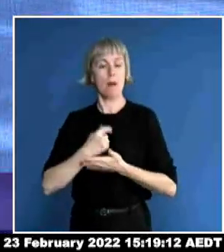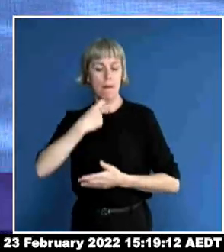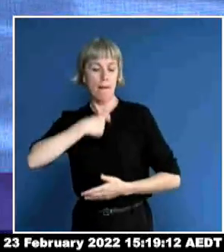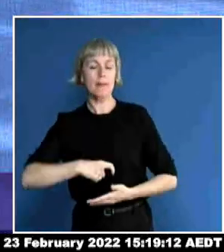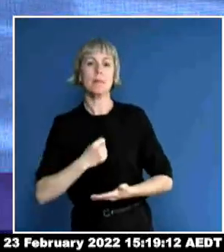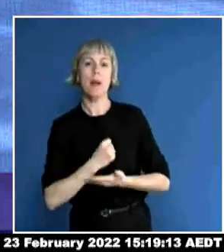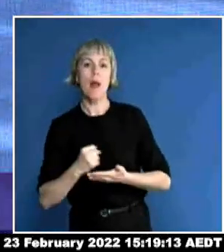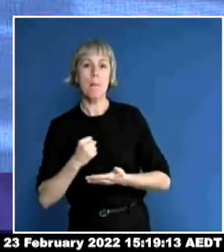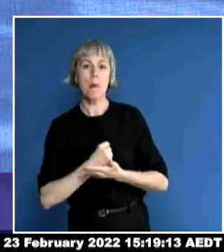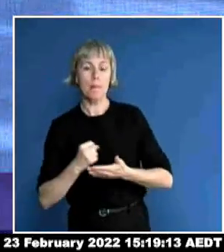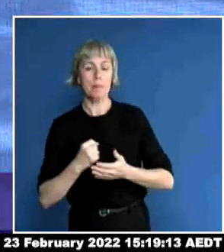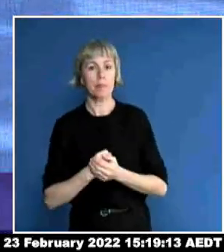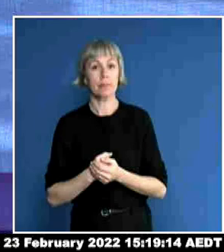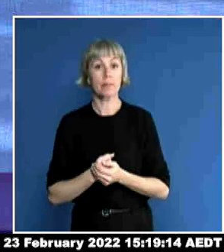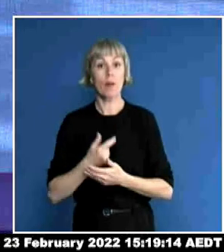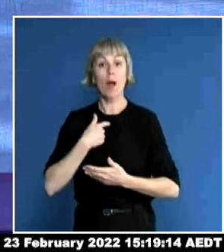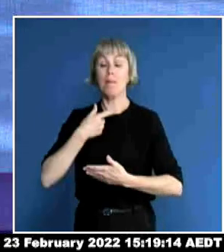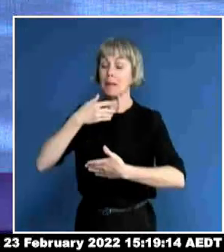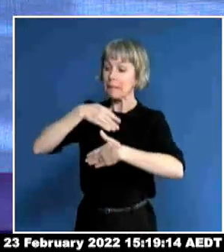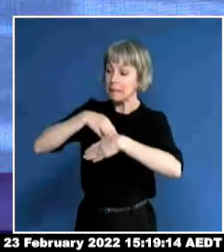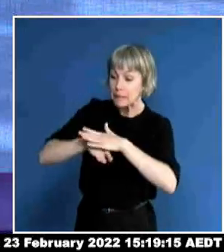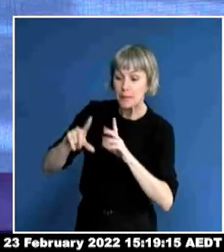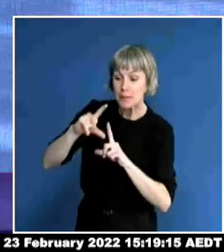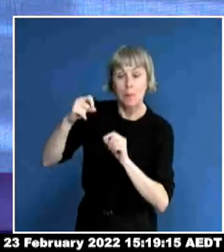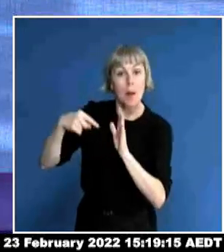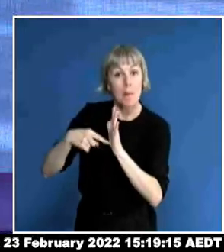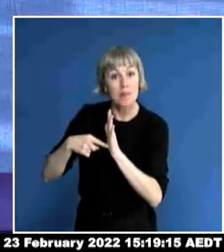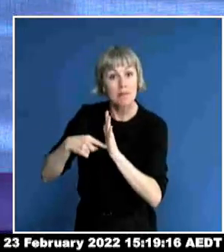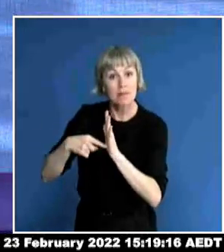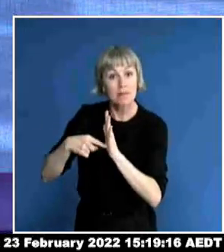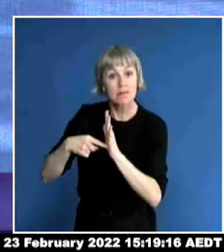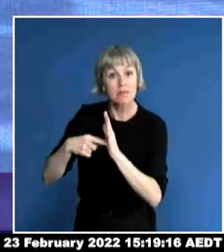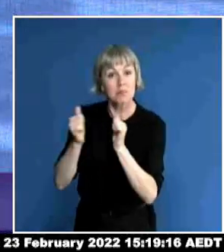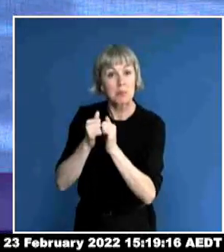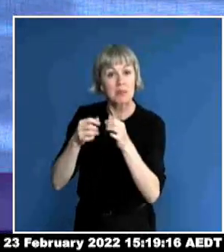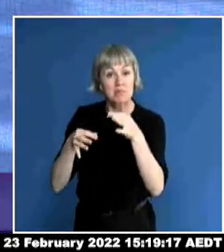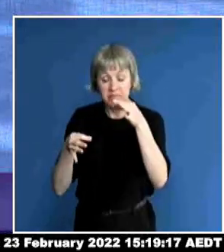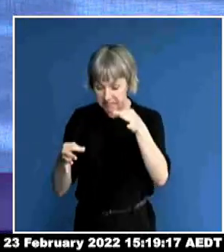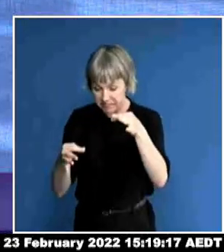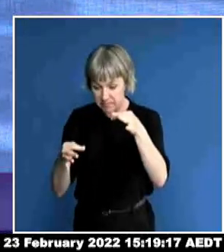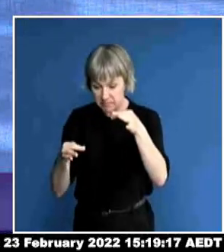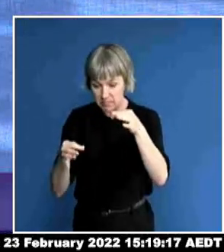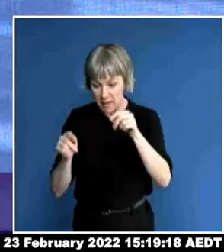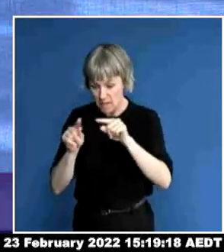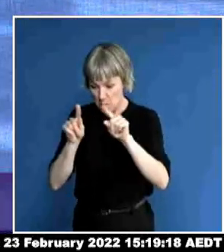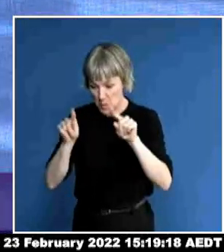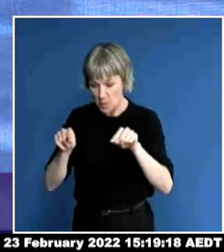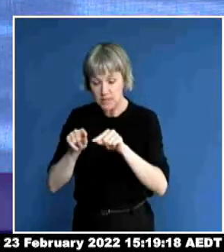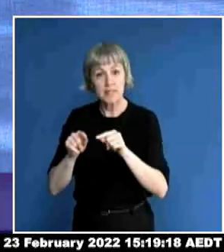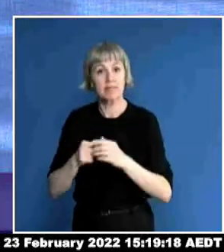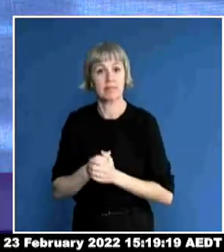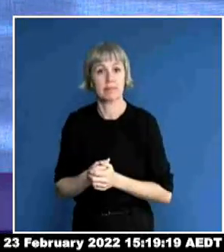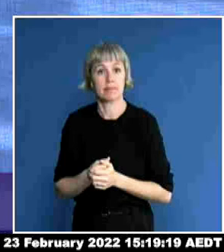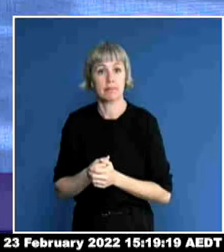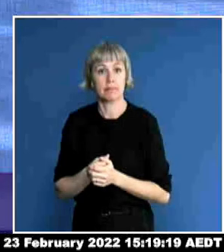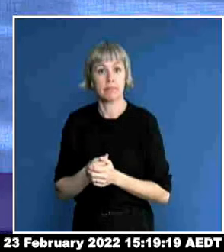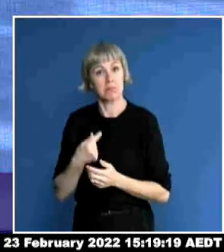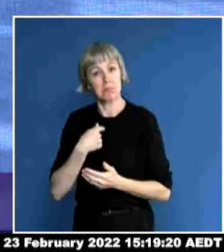Each department wants me to fit in a certain box. These departments don't talk to each other, and they don't work together.